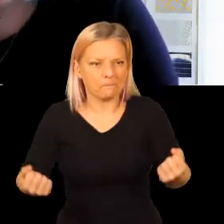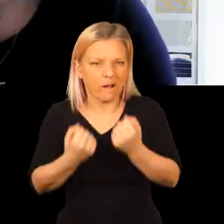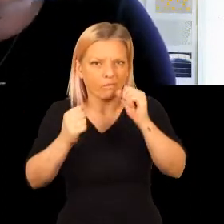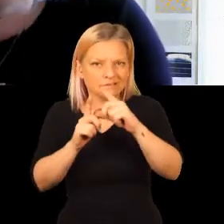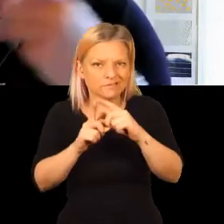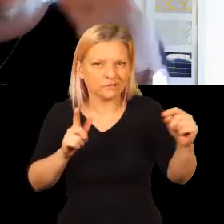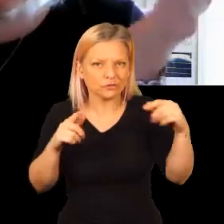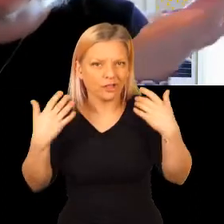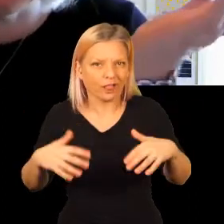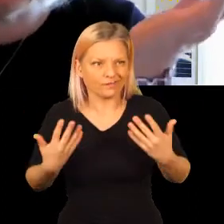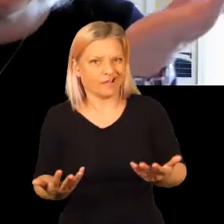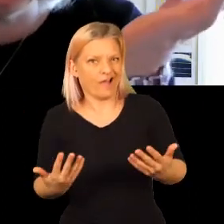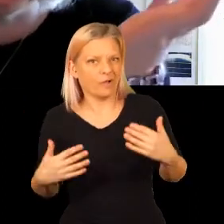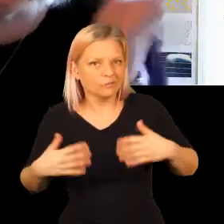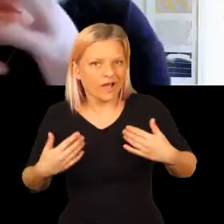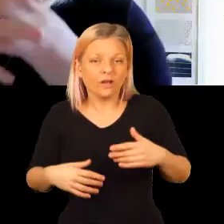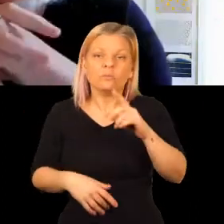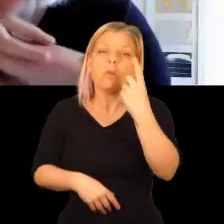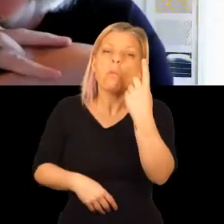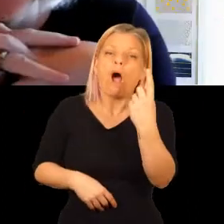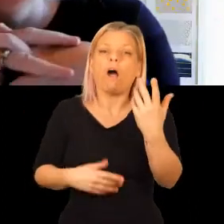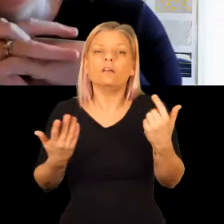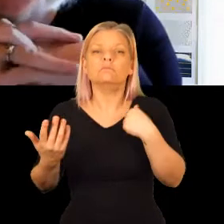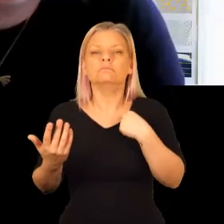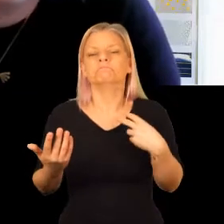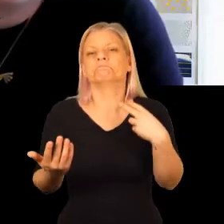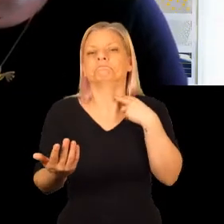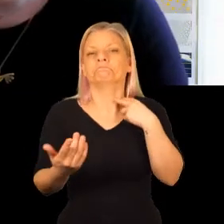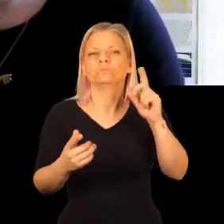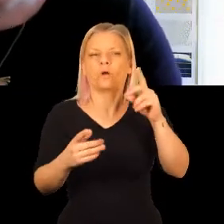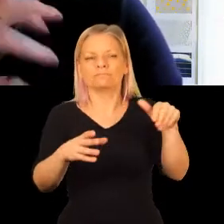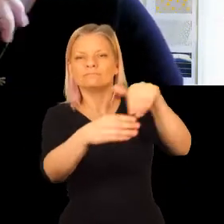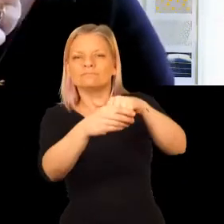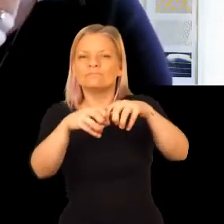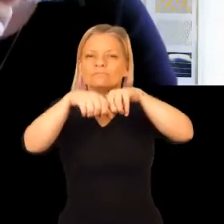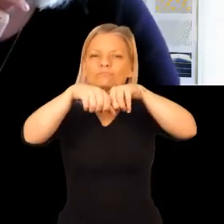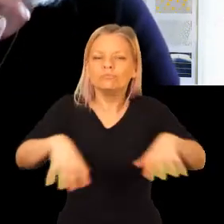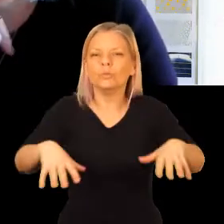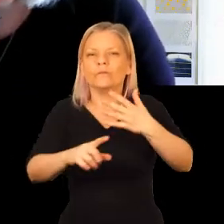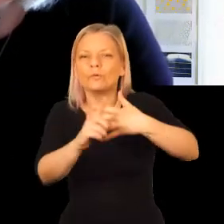well with the power of digital these days although one thing i would say is i really miss being part